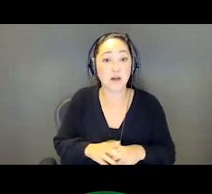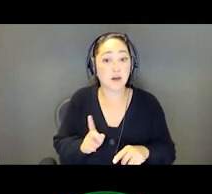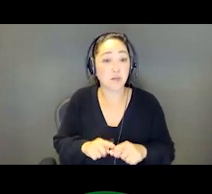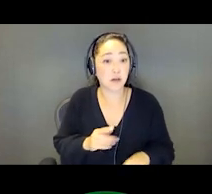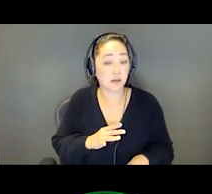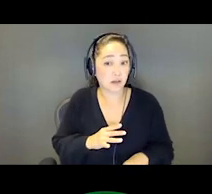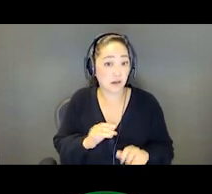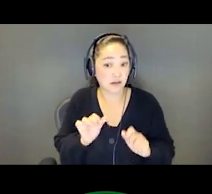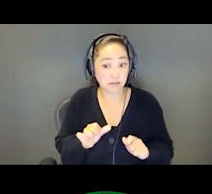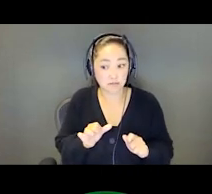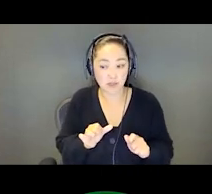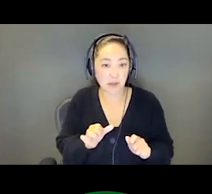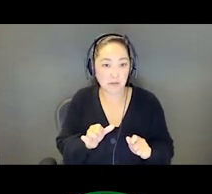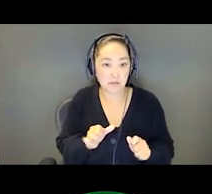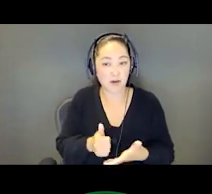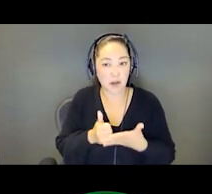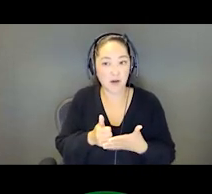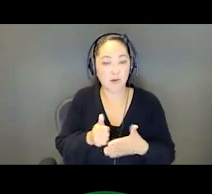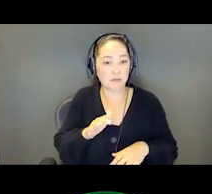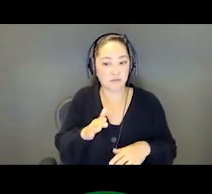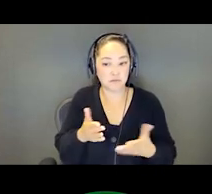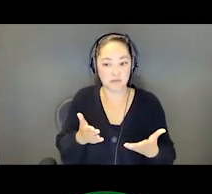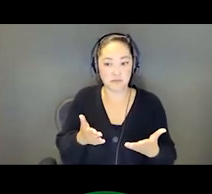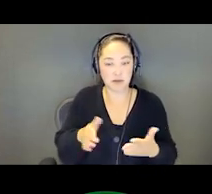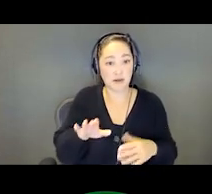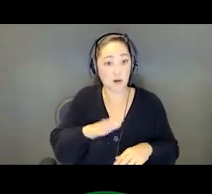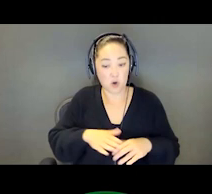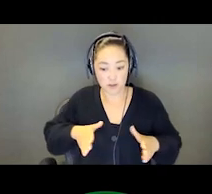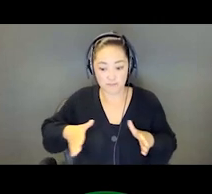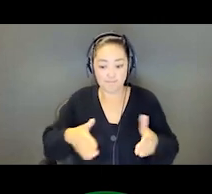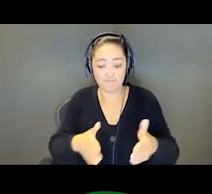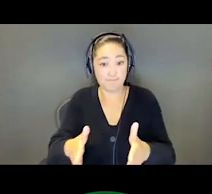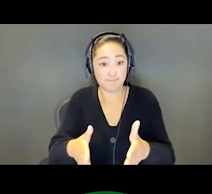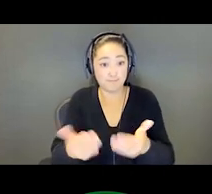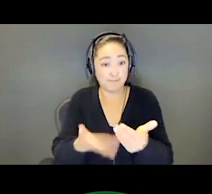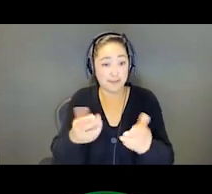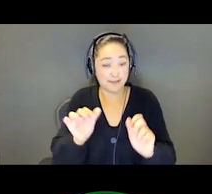certain trails and rough tearing but on in terms of with single track is going to be